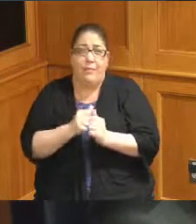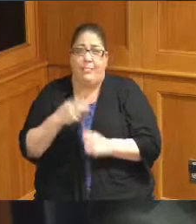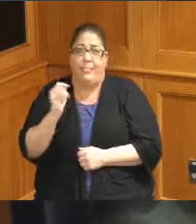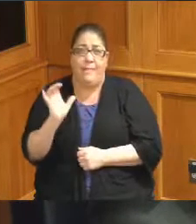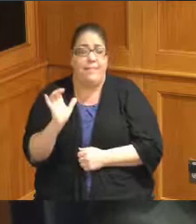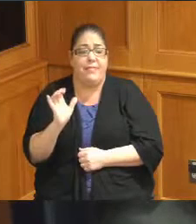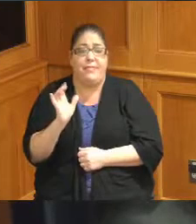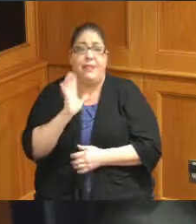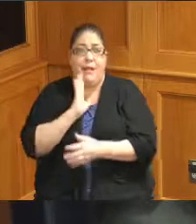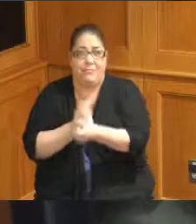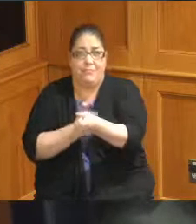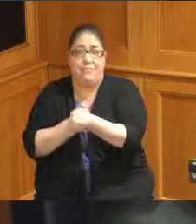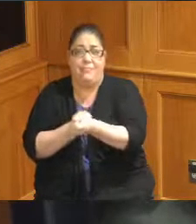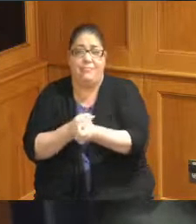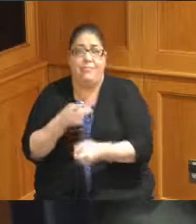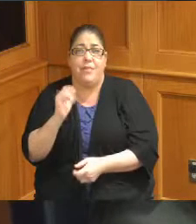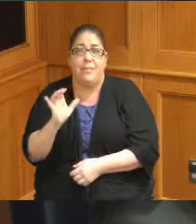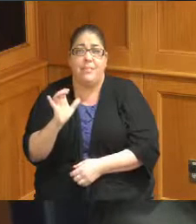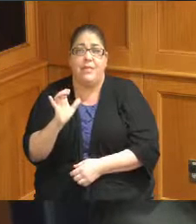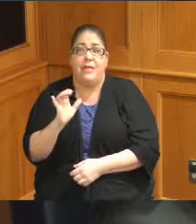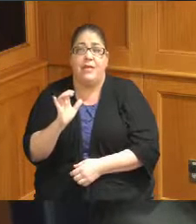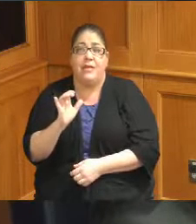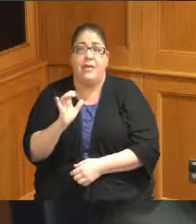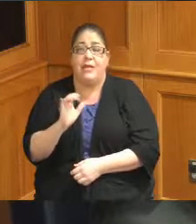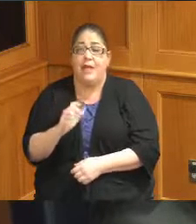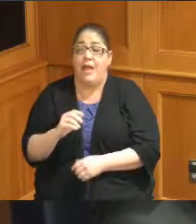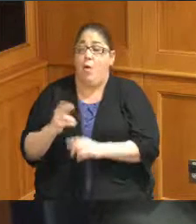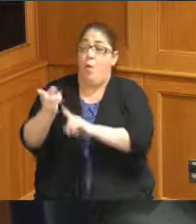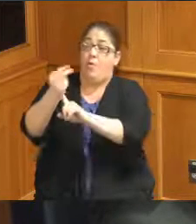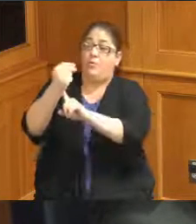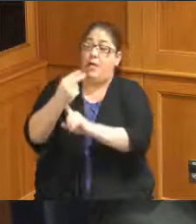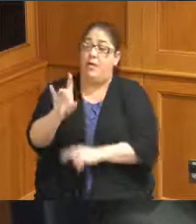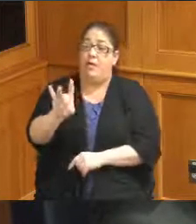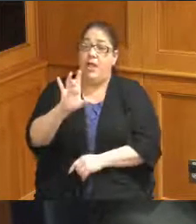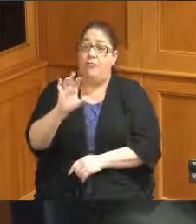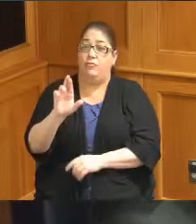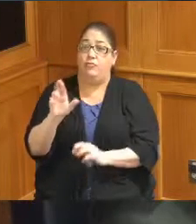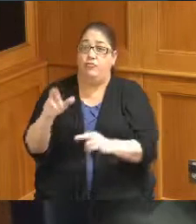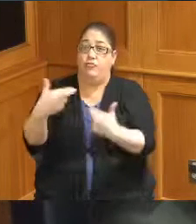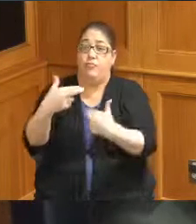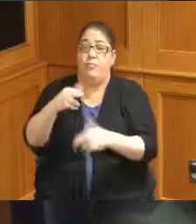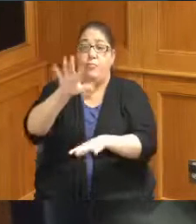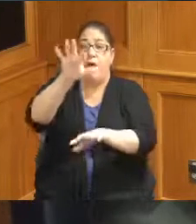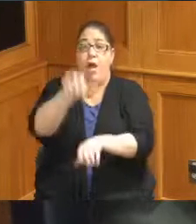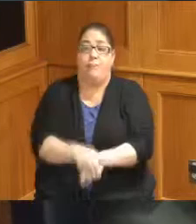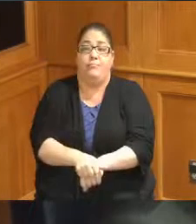and then a tear down a 800 room Hotel telling the public we're going to get an 800 room hotel but